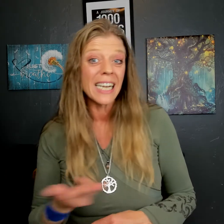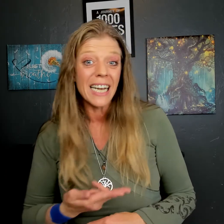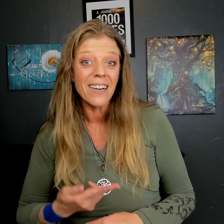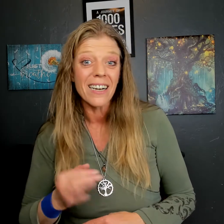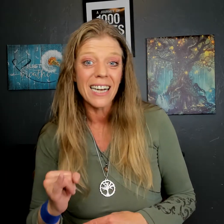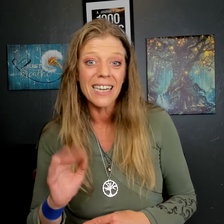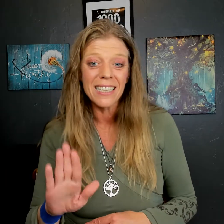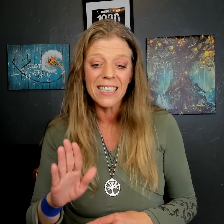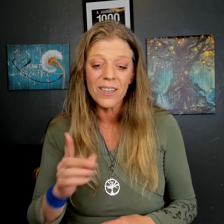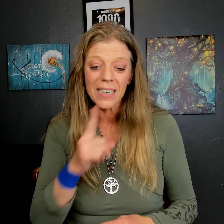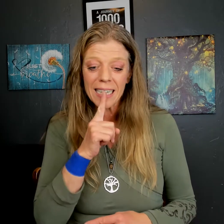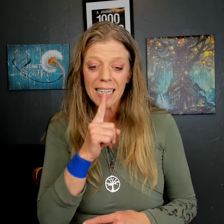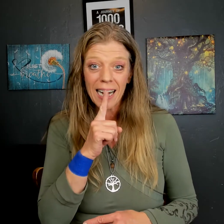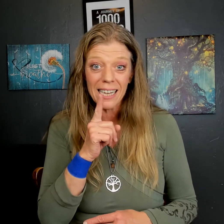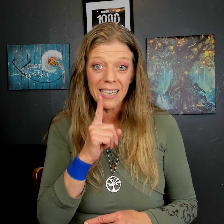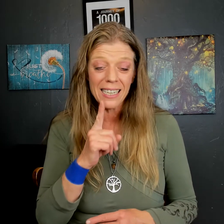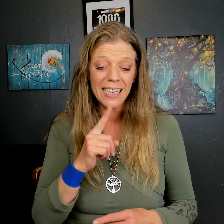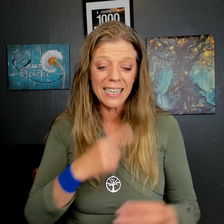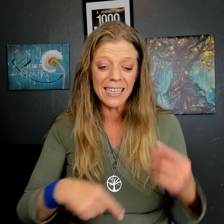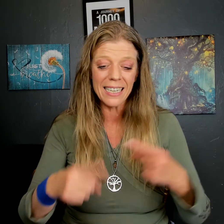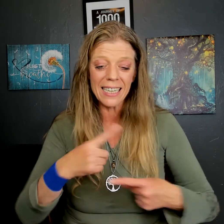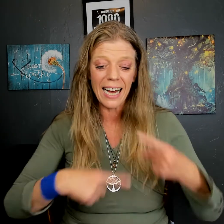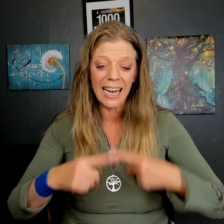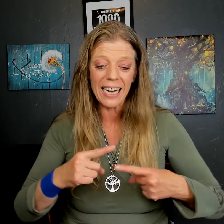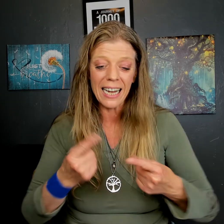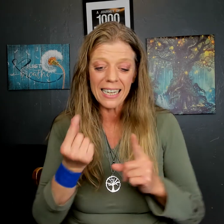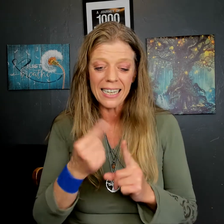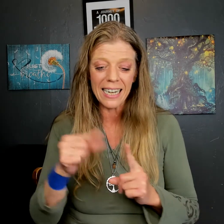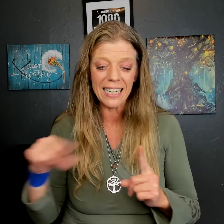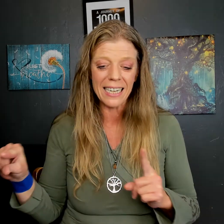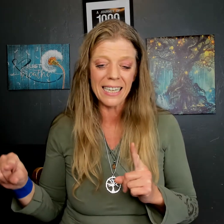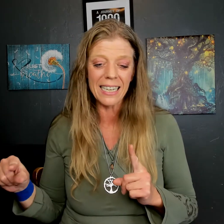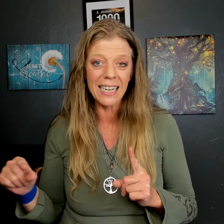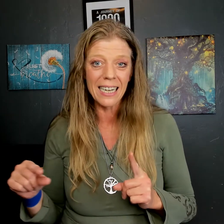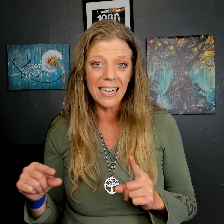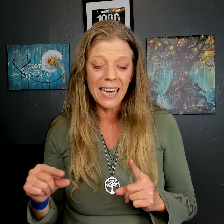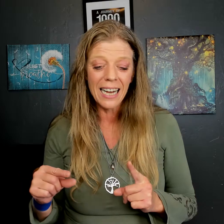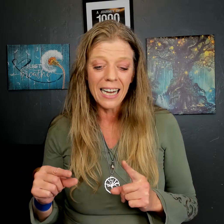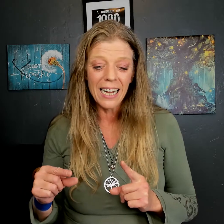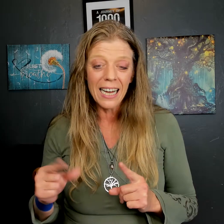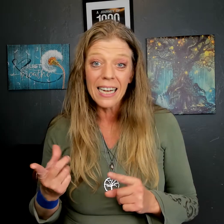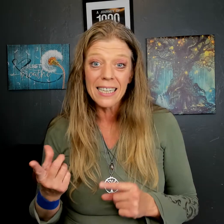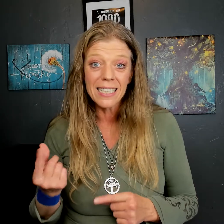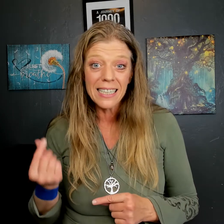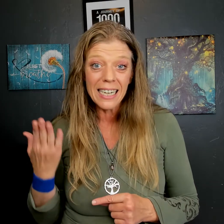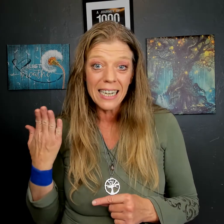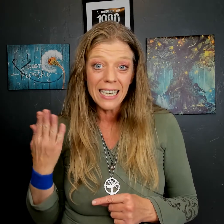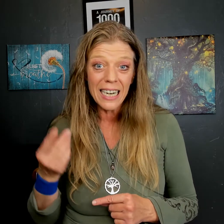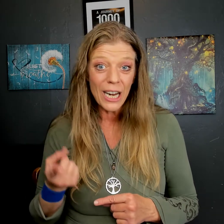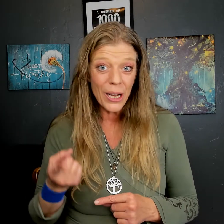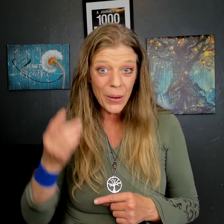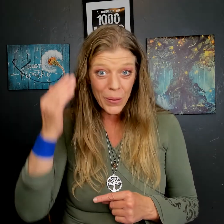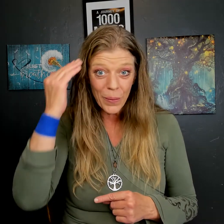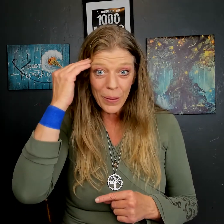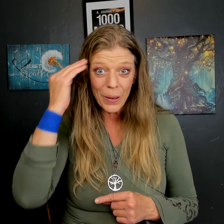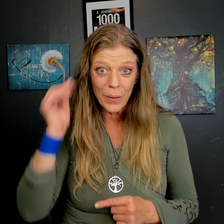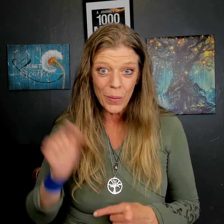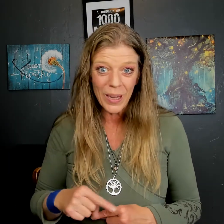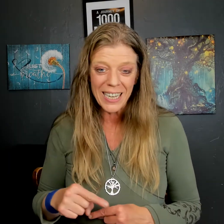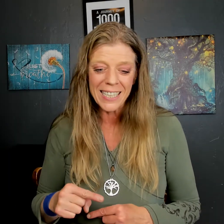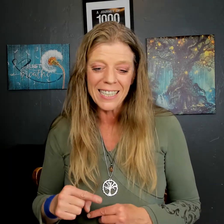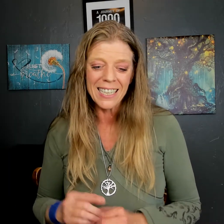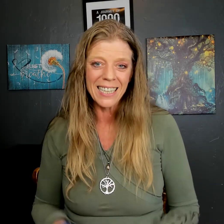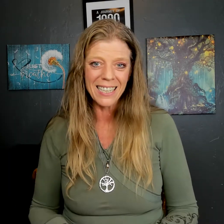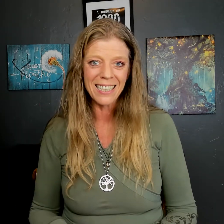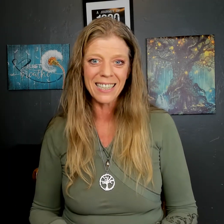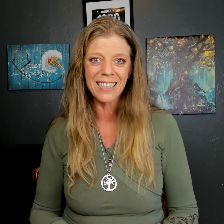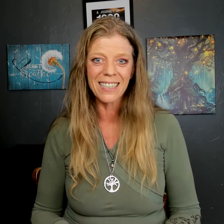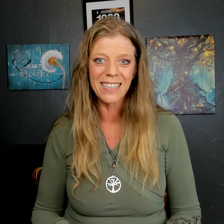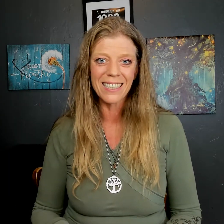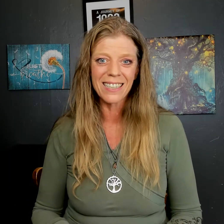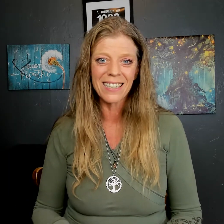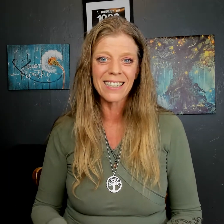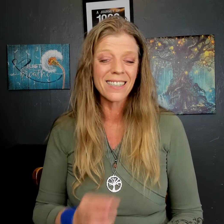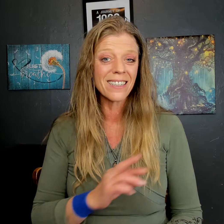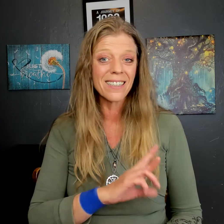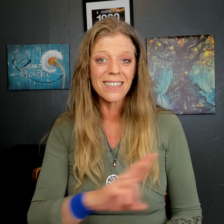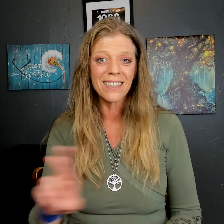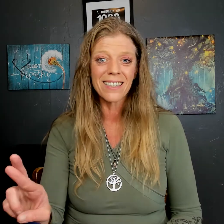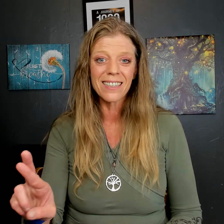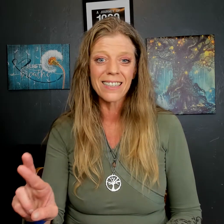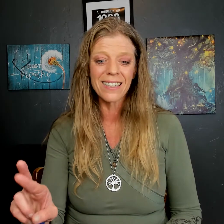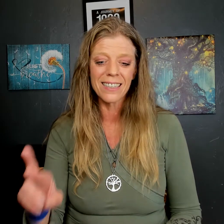Here is your silent sign sentence. Did you know this?